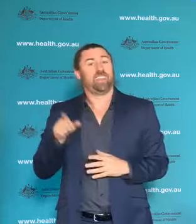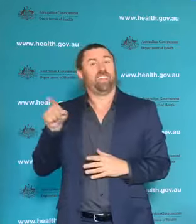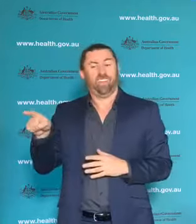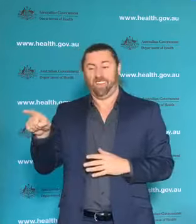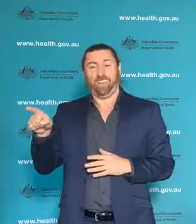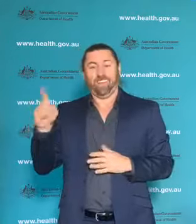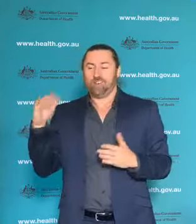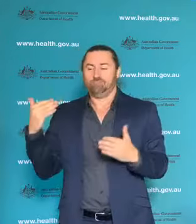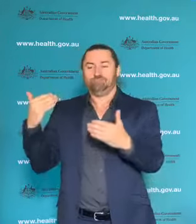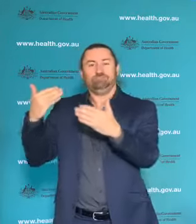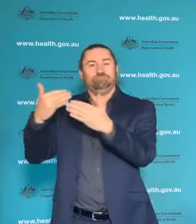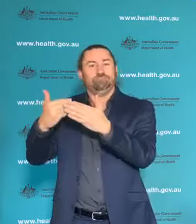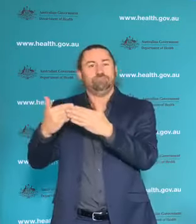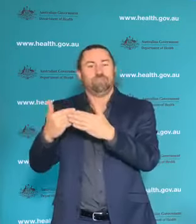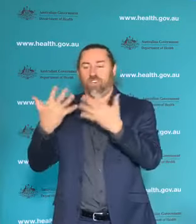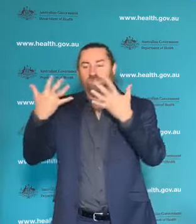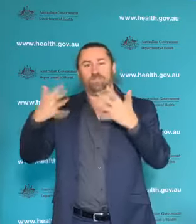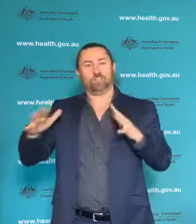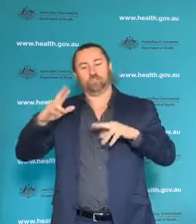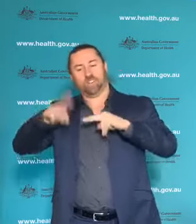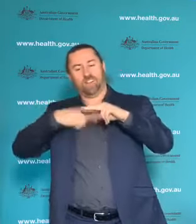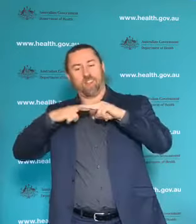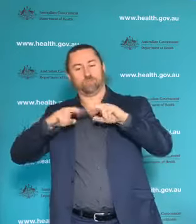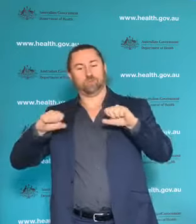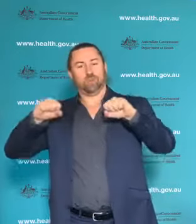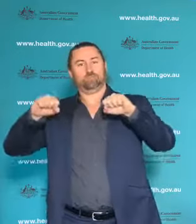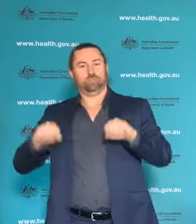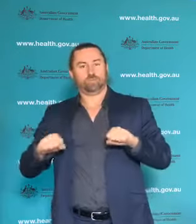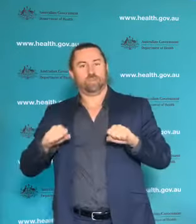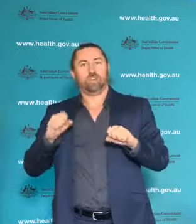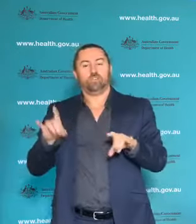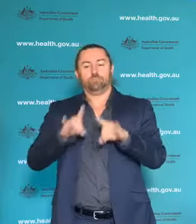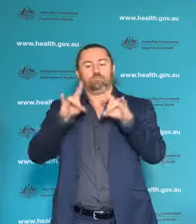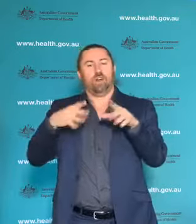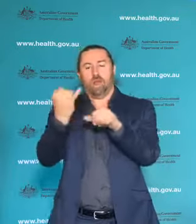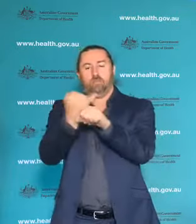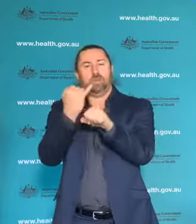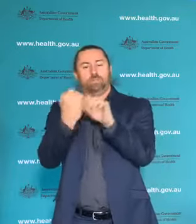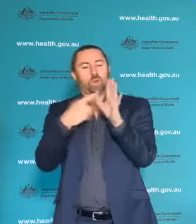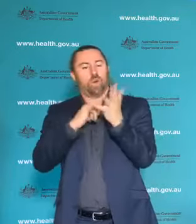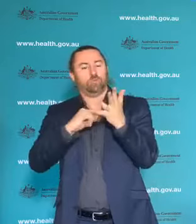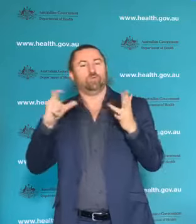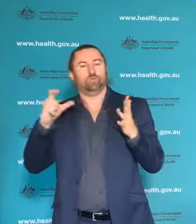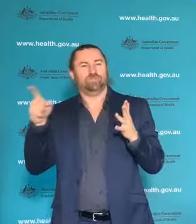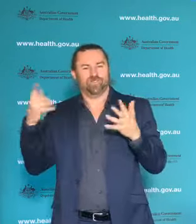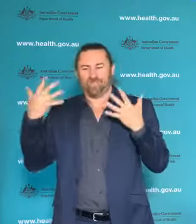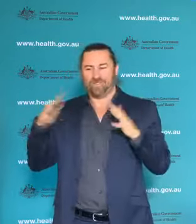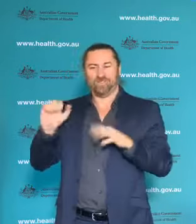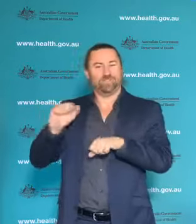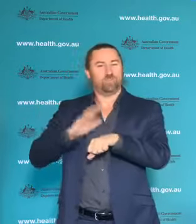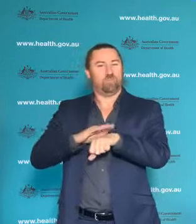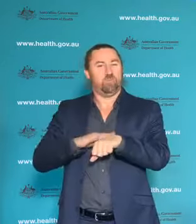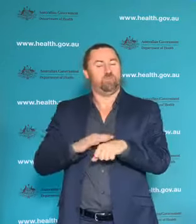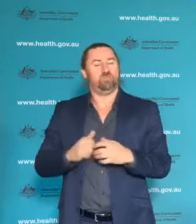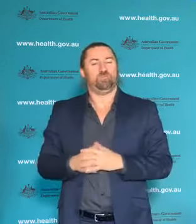and ended his term as the National President of the Australian Medical Association. I've had the privilege of knowing Tony